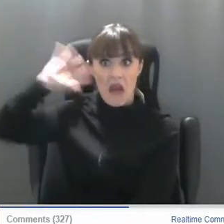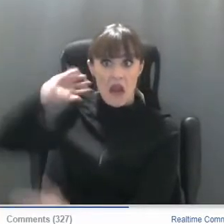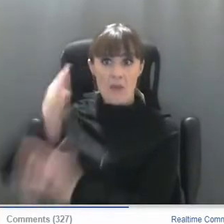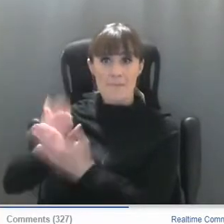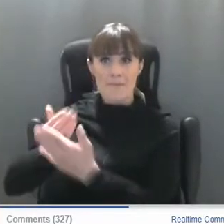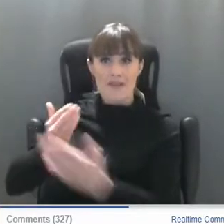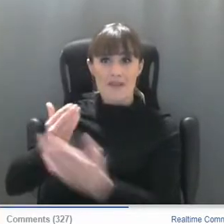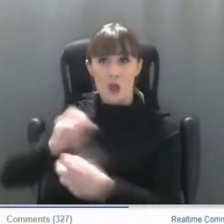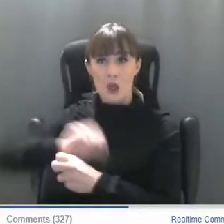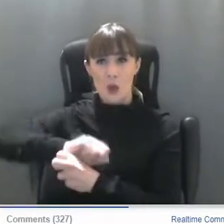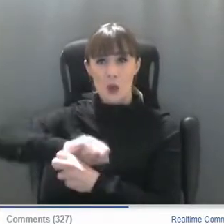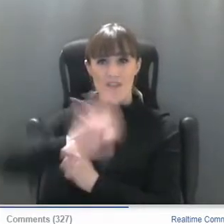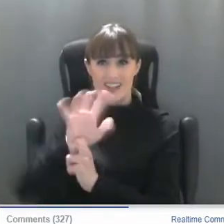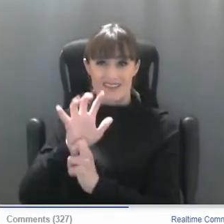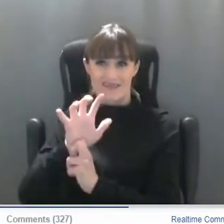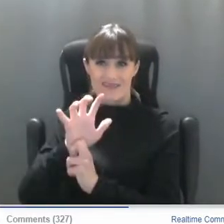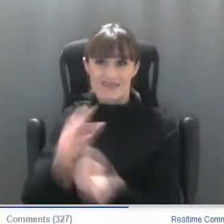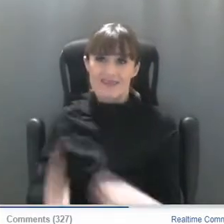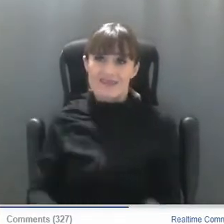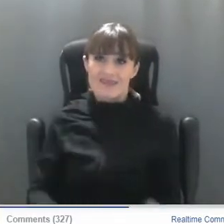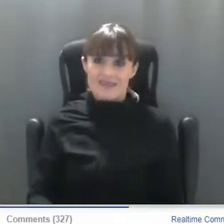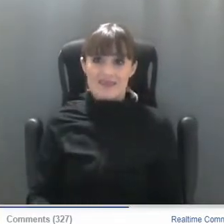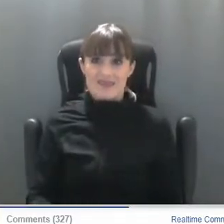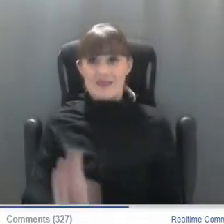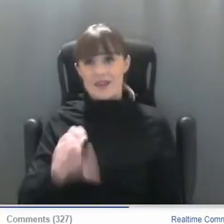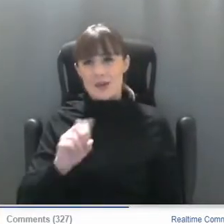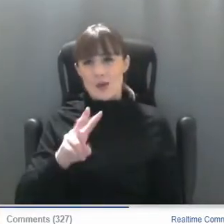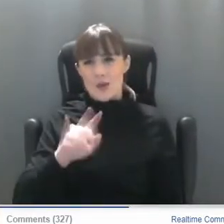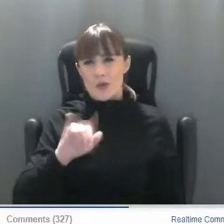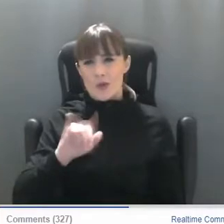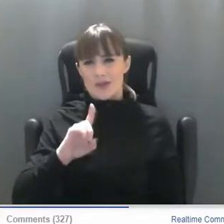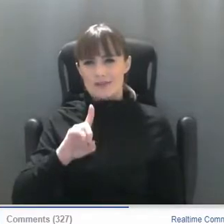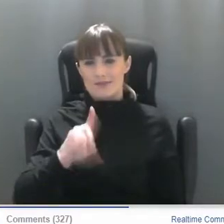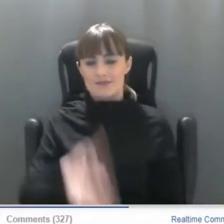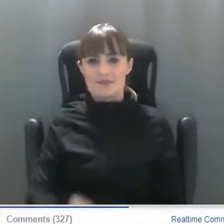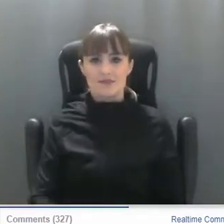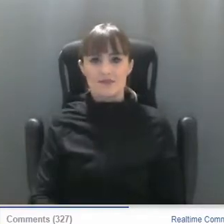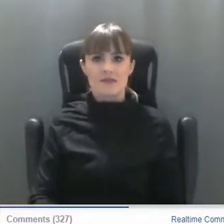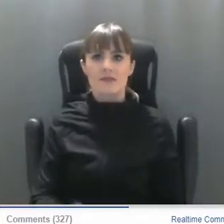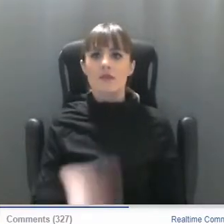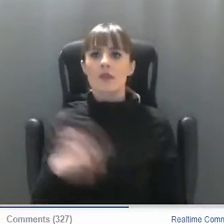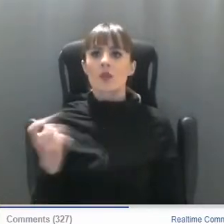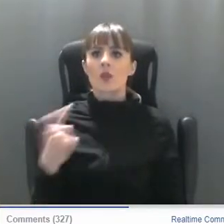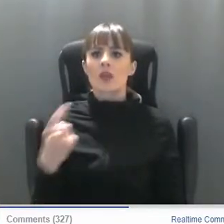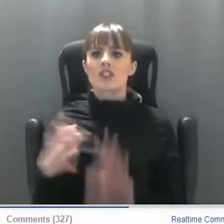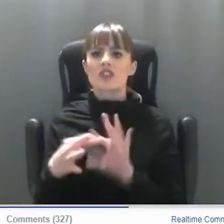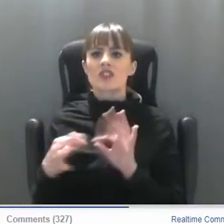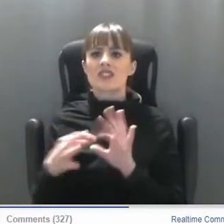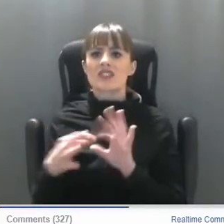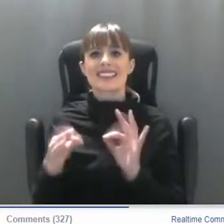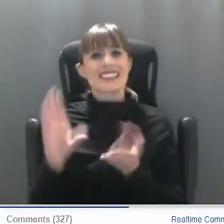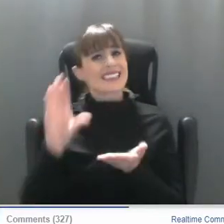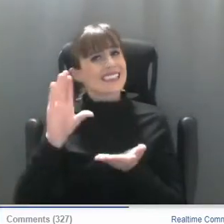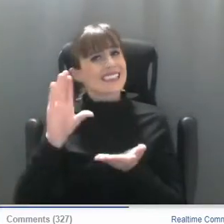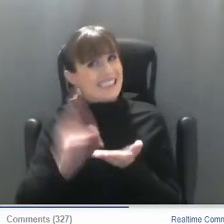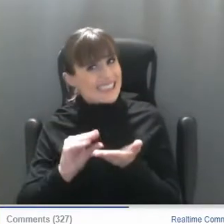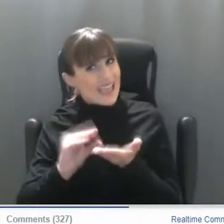hours, and you have to walk one direction?" No the admission is not discounted,